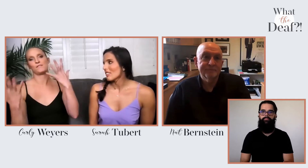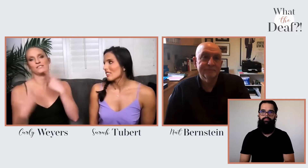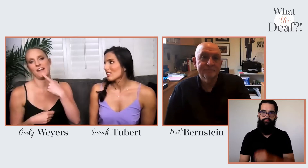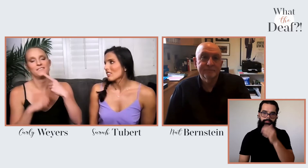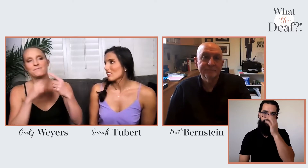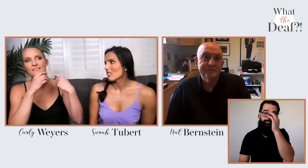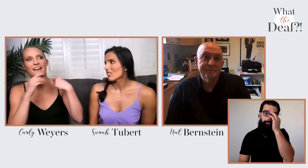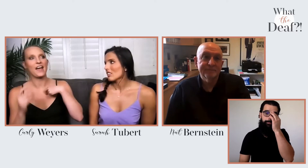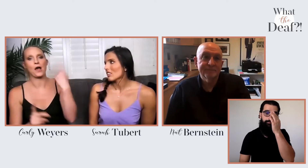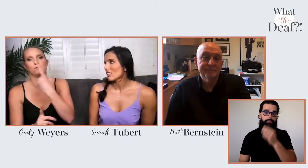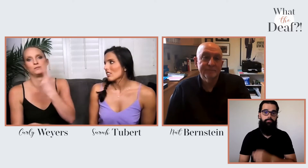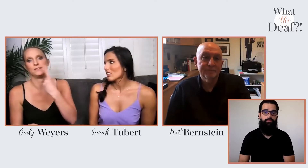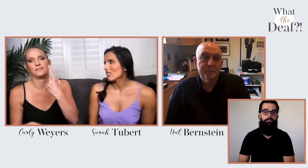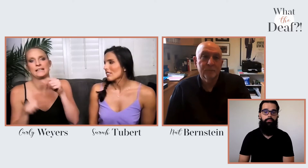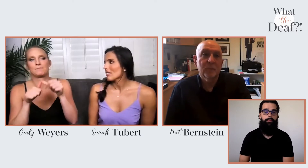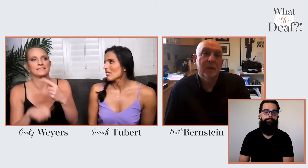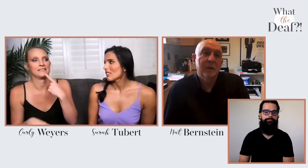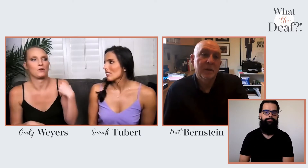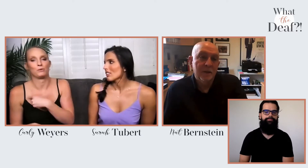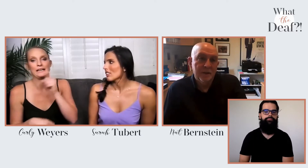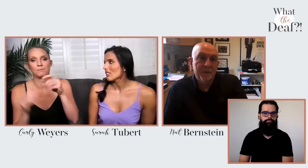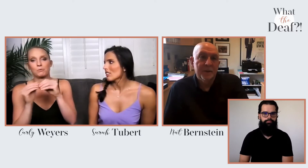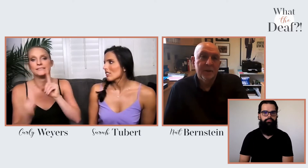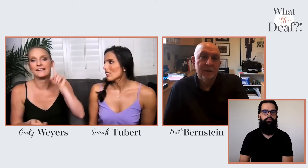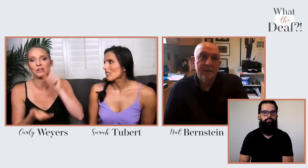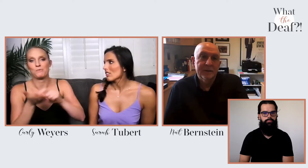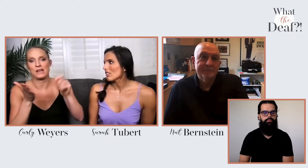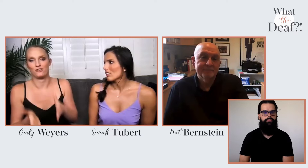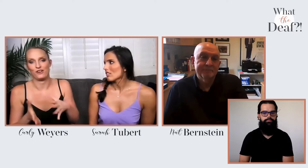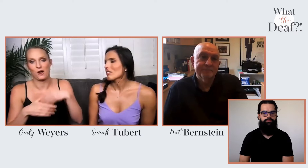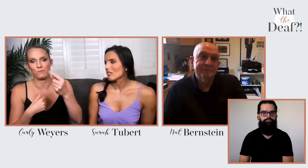Beautifully said. I always keep saying that we need more deaf writers out